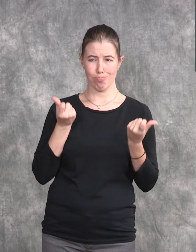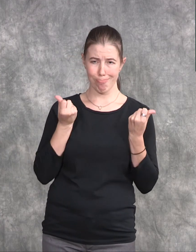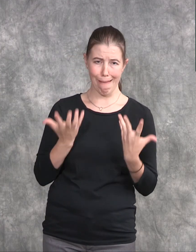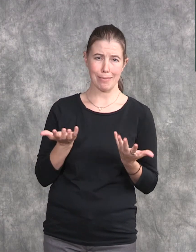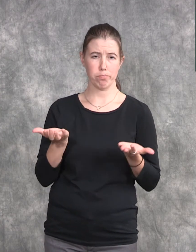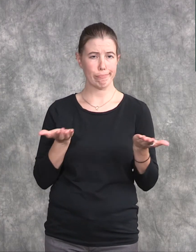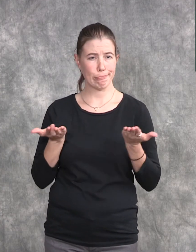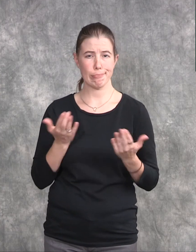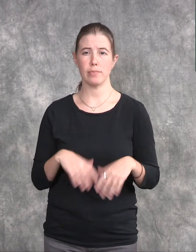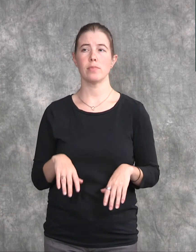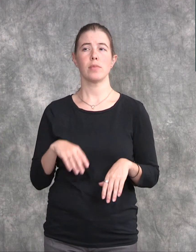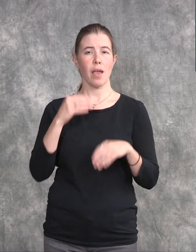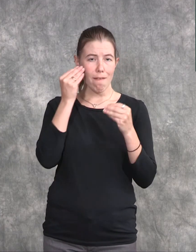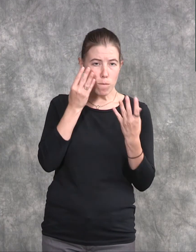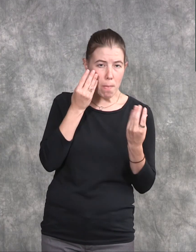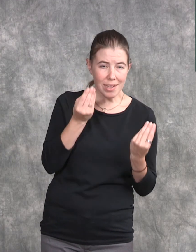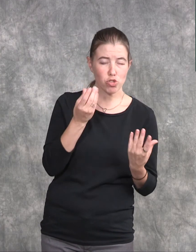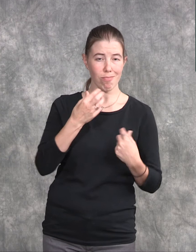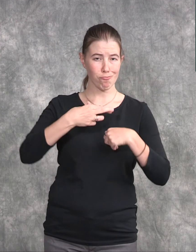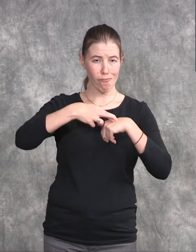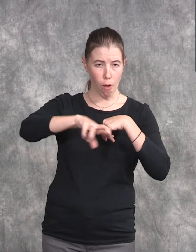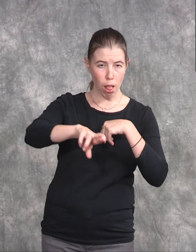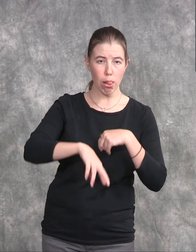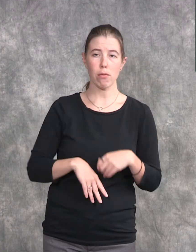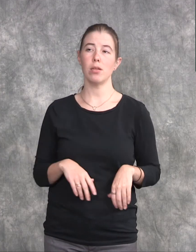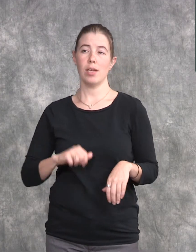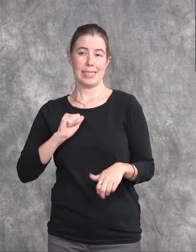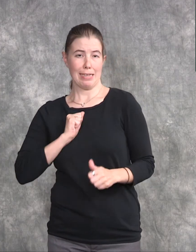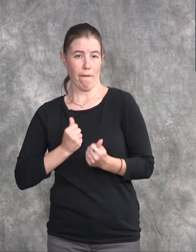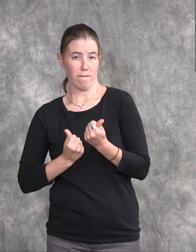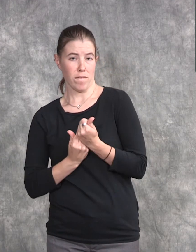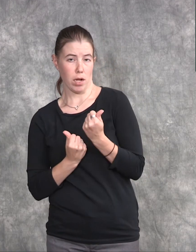We can provide many services, information and referral,